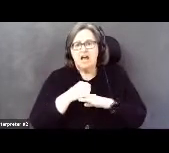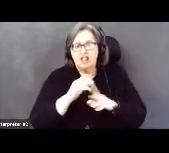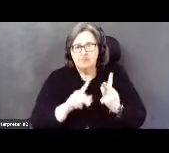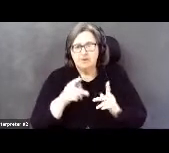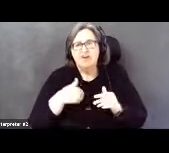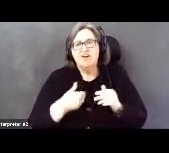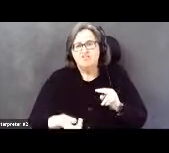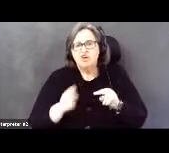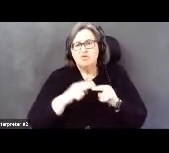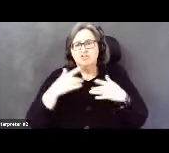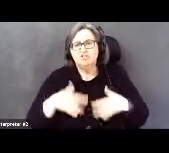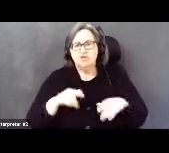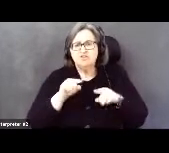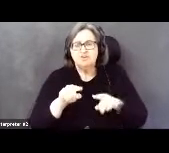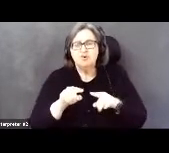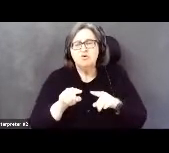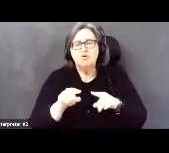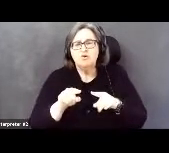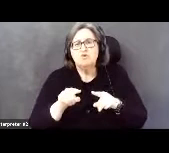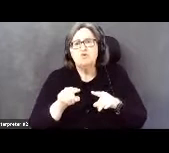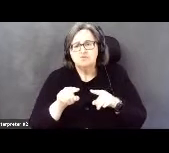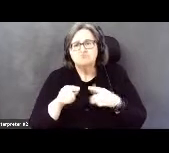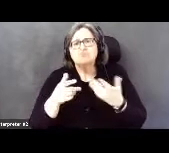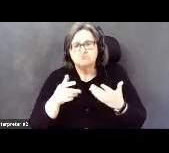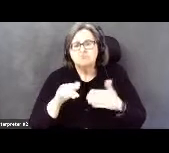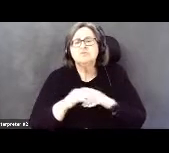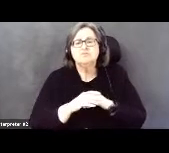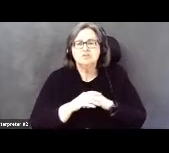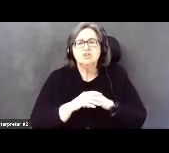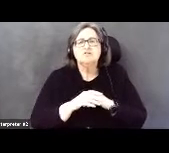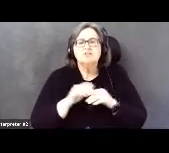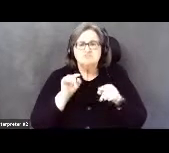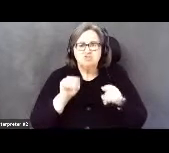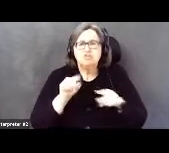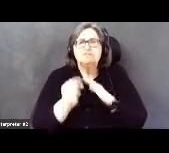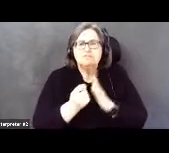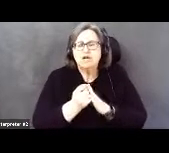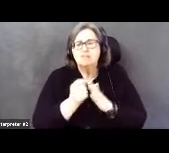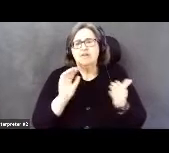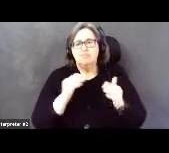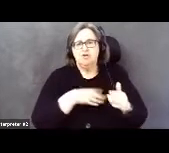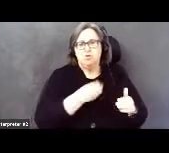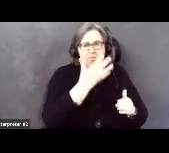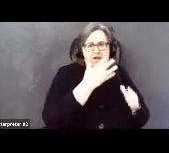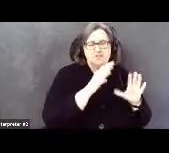depression as compared to whites. The good news is for for Hispanics it appears the depression